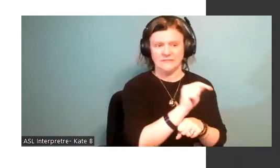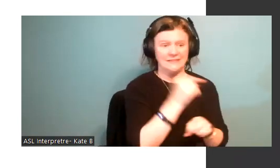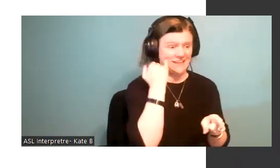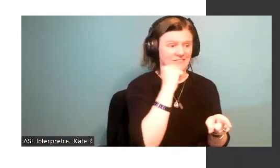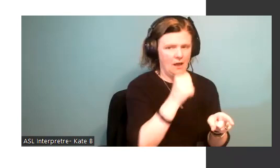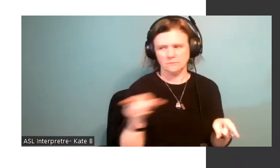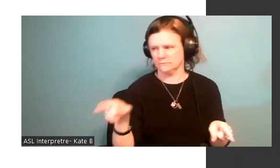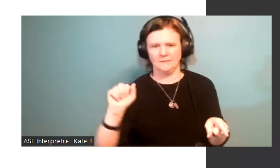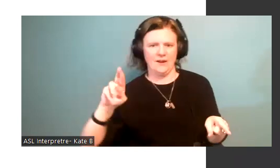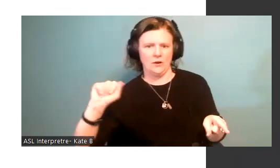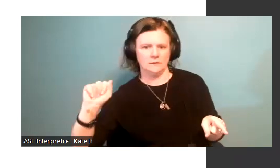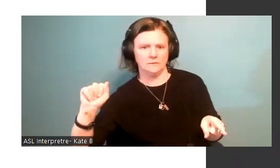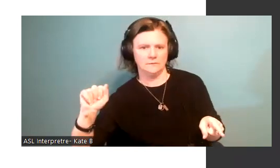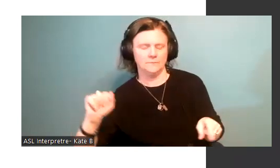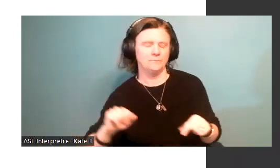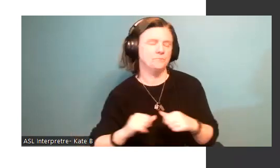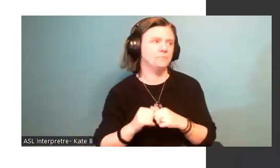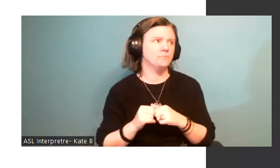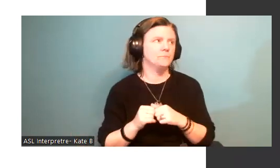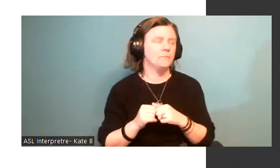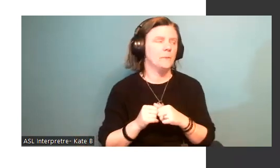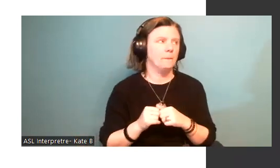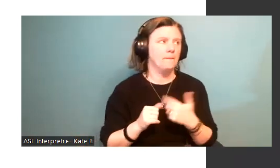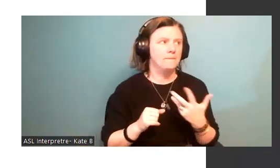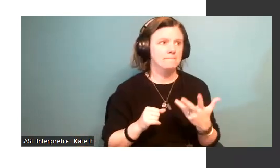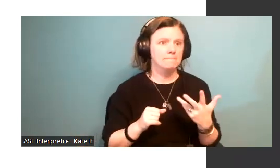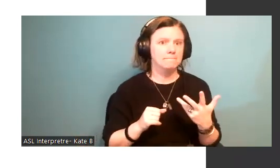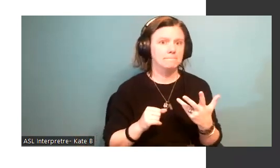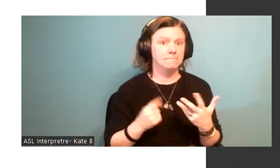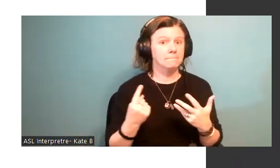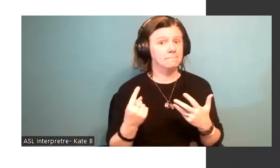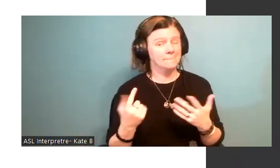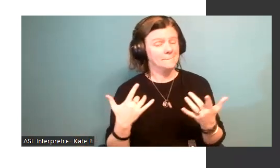accessibility falls short. If you kind of go by